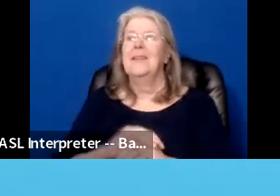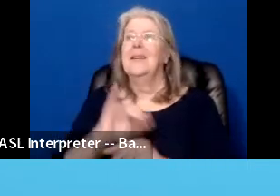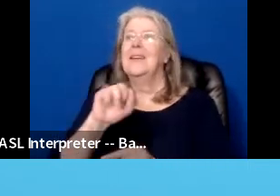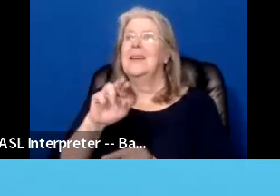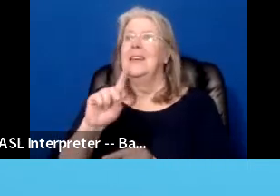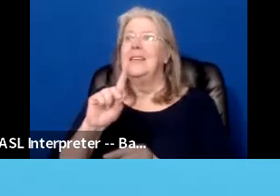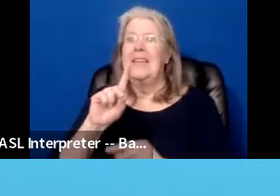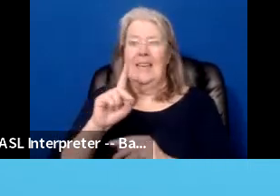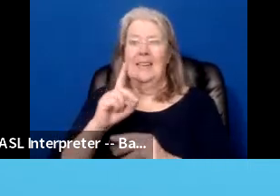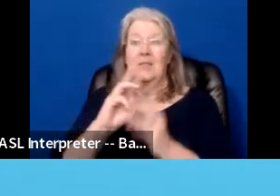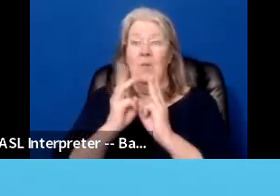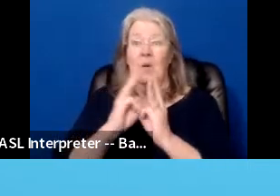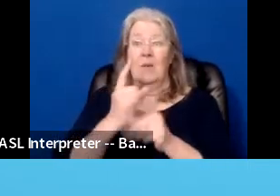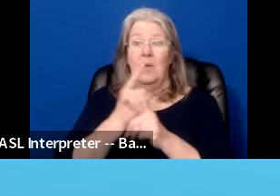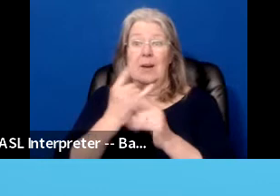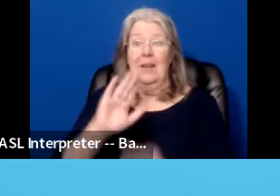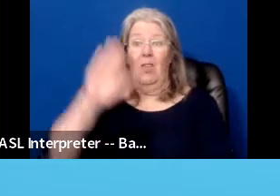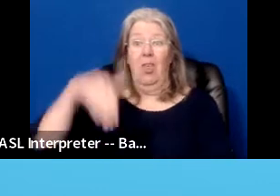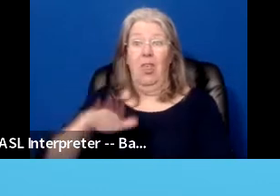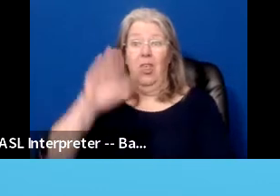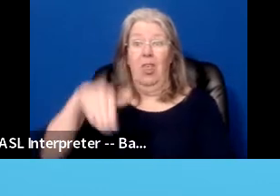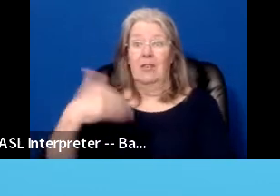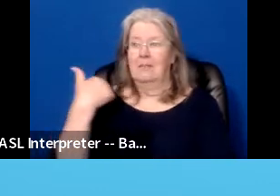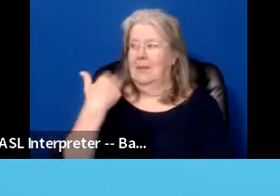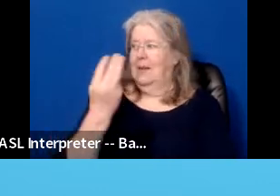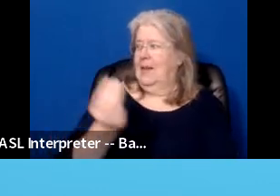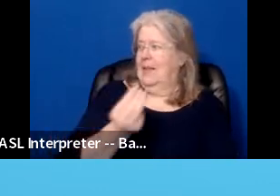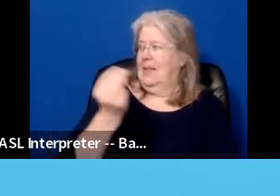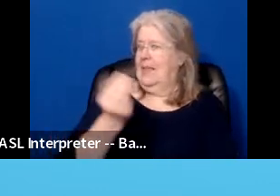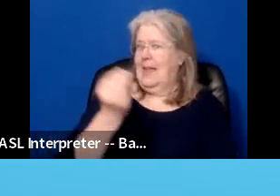up and down. We had snow on Monday and it's supposed to be 80 tomorrow, but hopefully